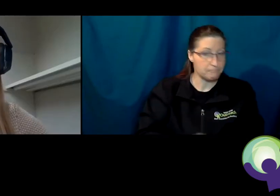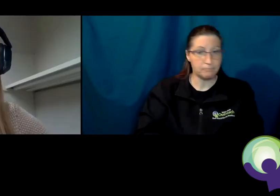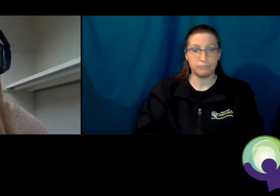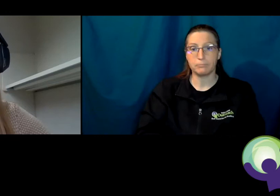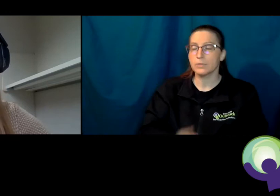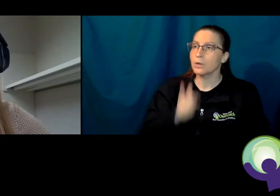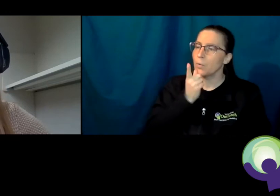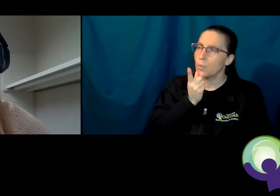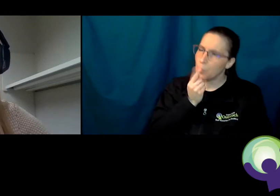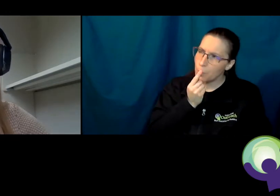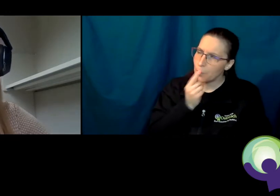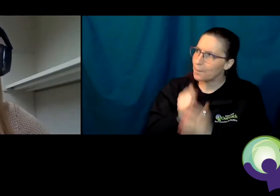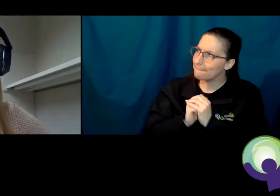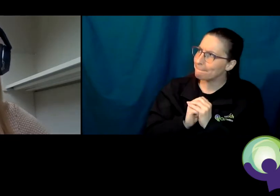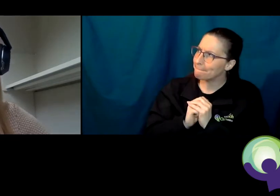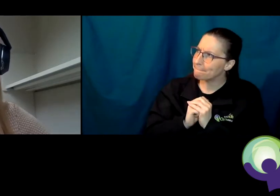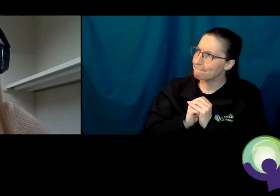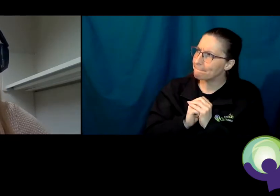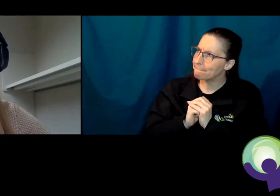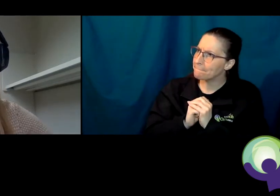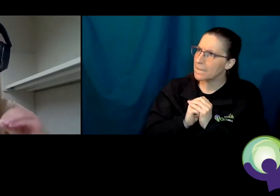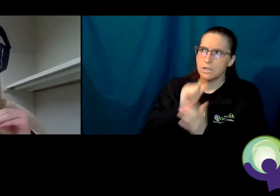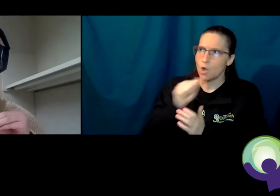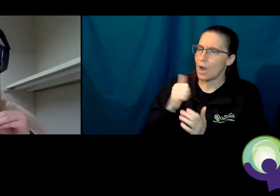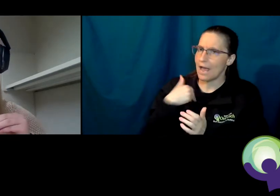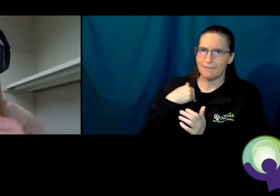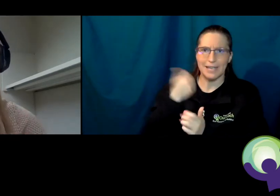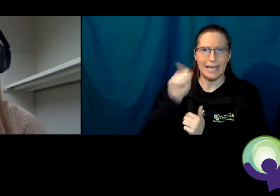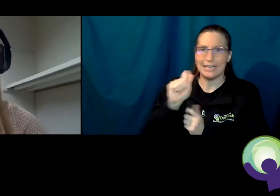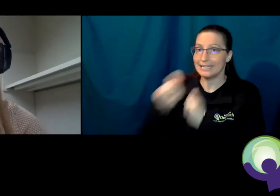Jordenne: Oh we don't have any specific recommendations.